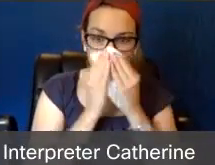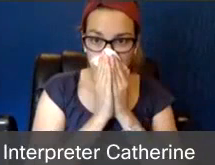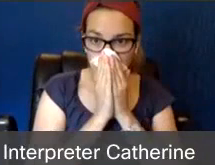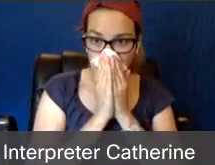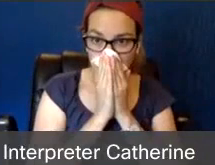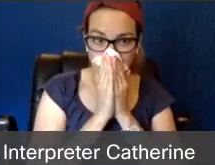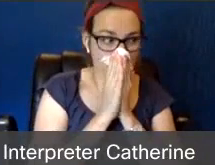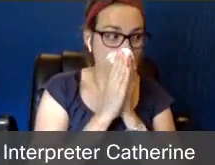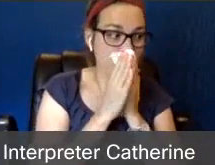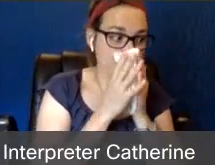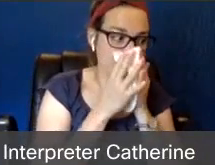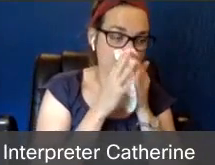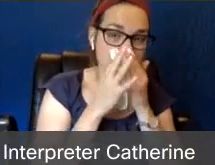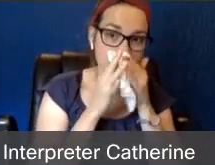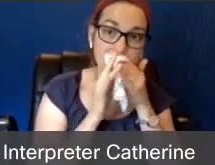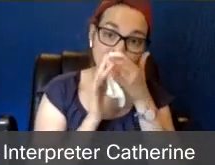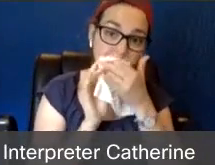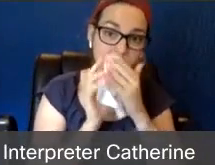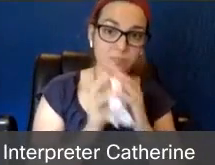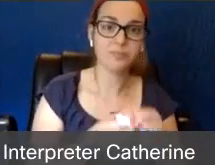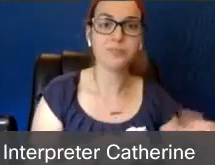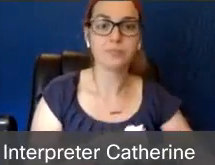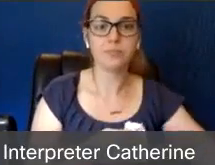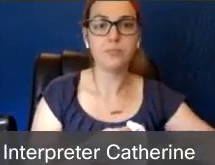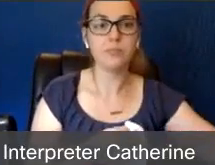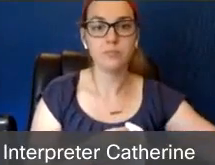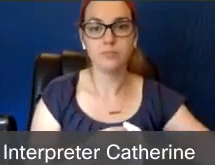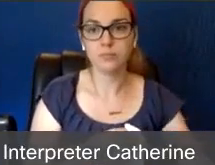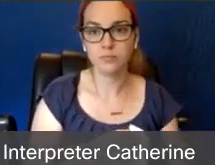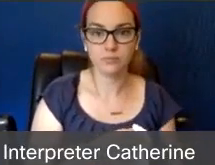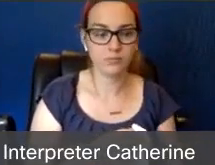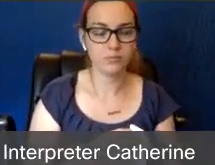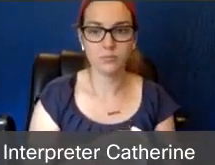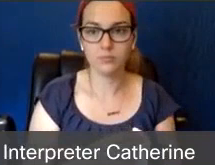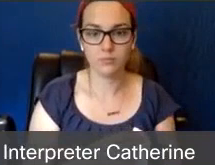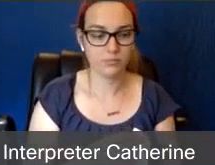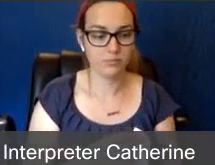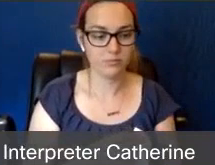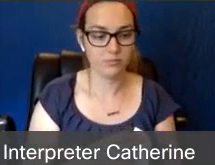Participants have a right to medications when they are prescribed by somebody who is dually,